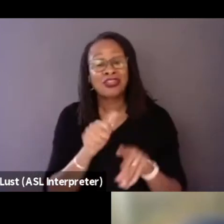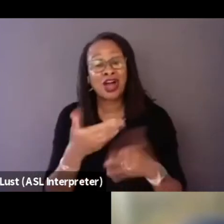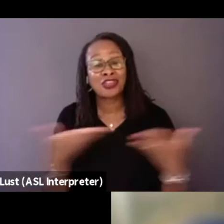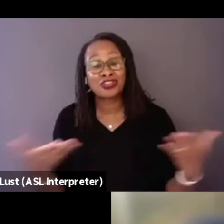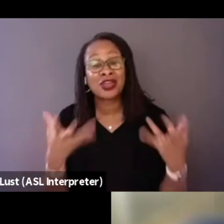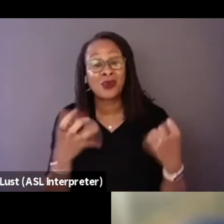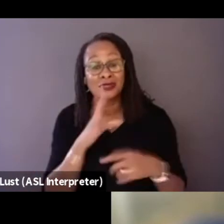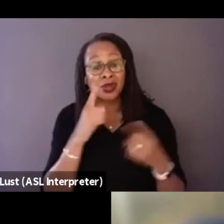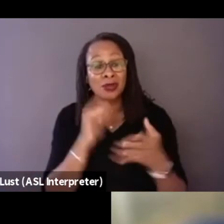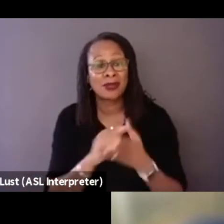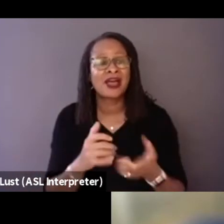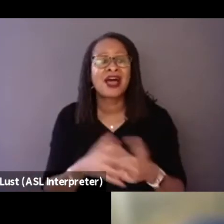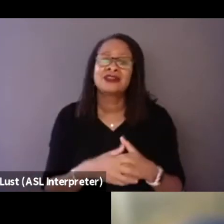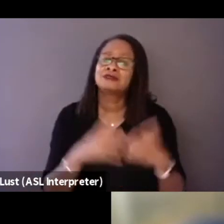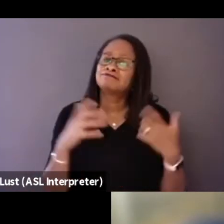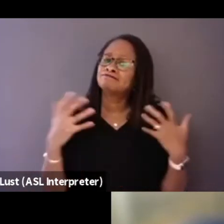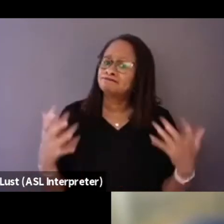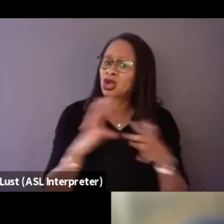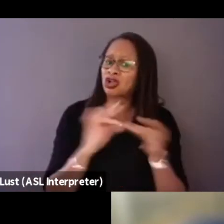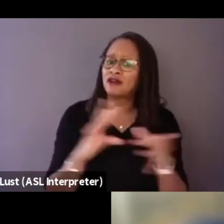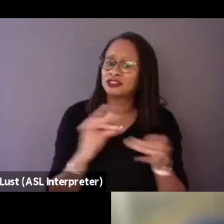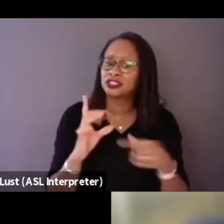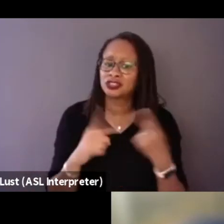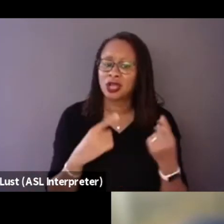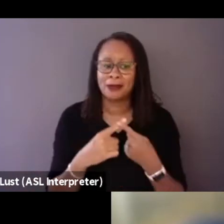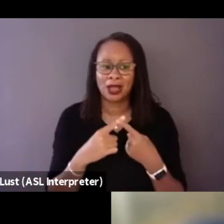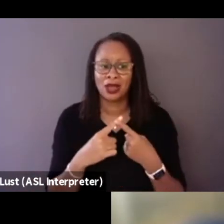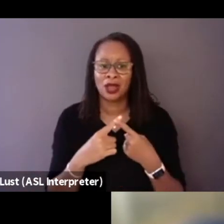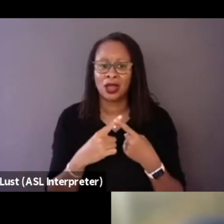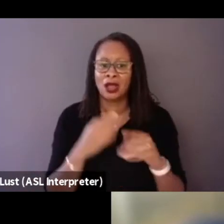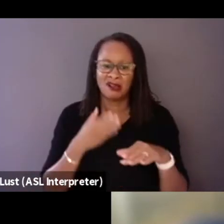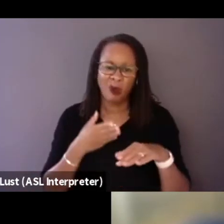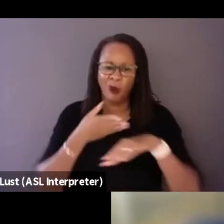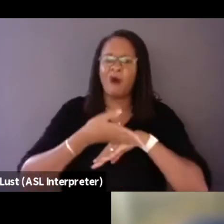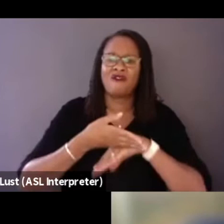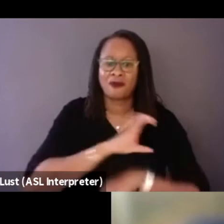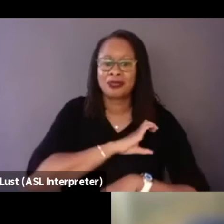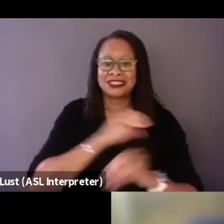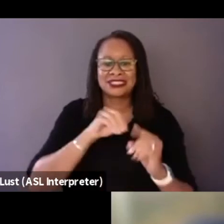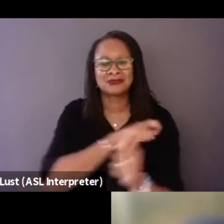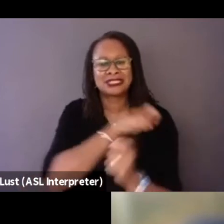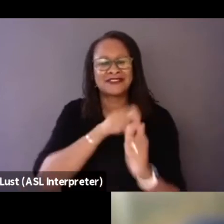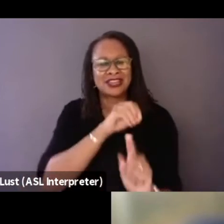was there's a good amount of conversation regarding over-policing's specific impact on the undocumented.